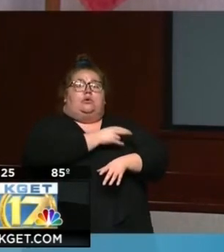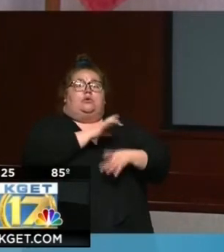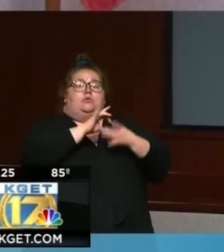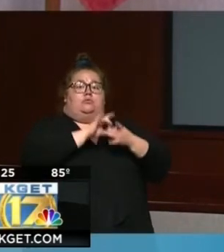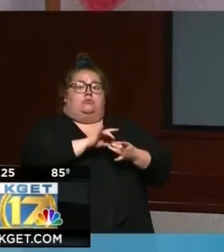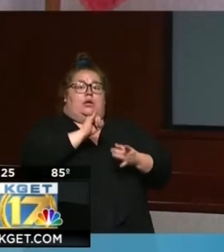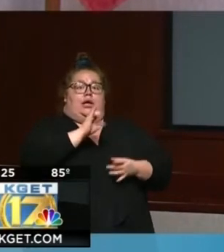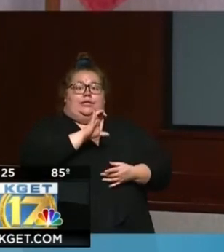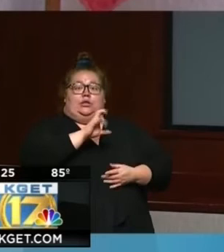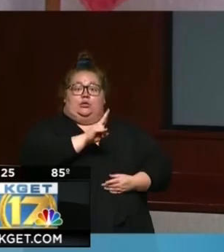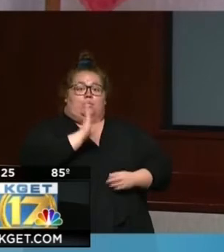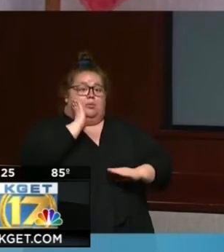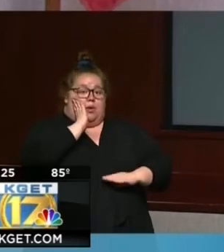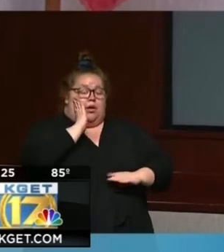REMAIN CONCERNED OF STAFFING,